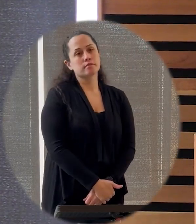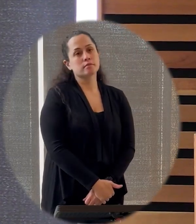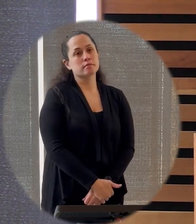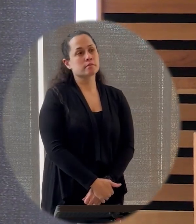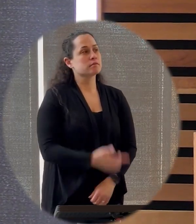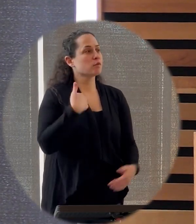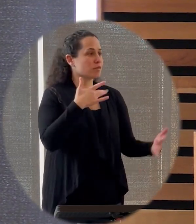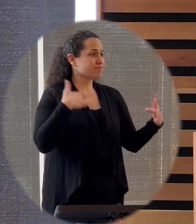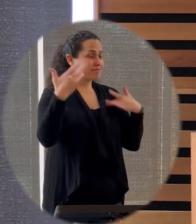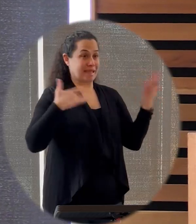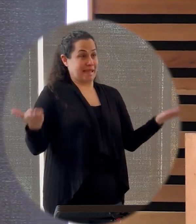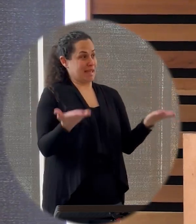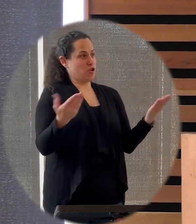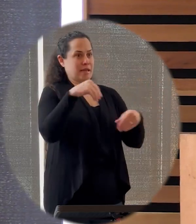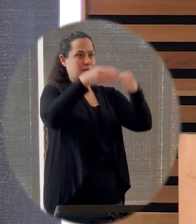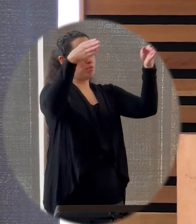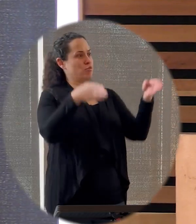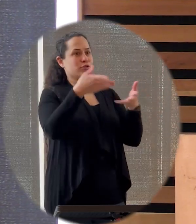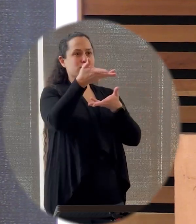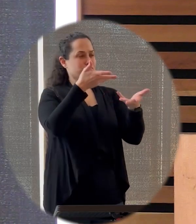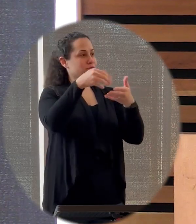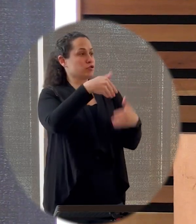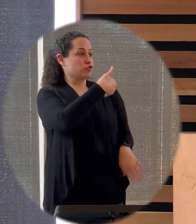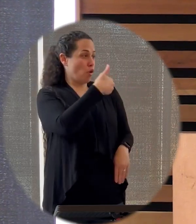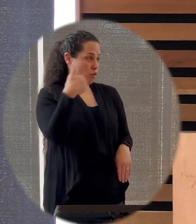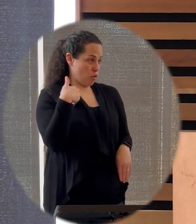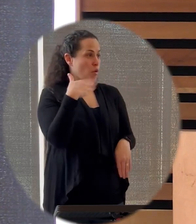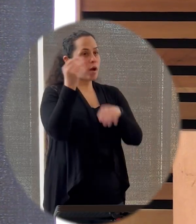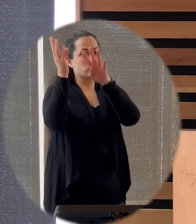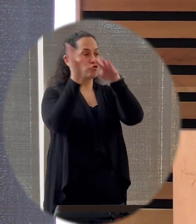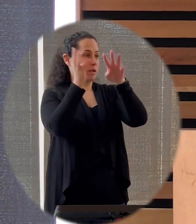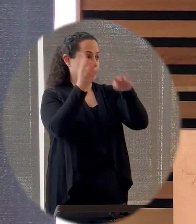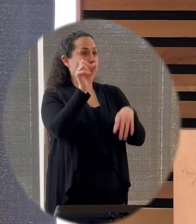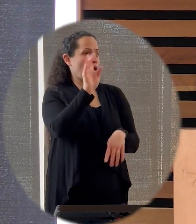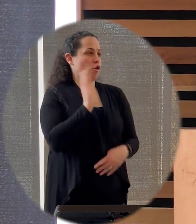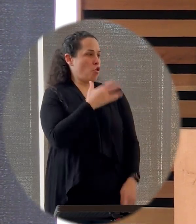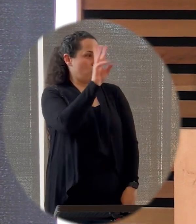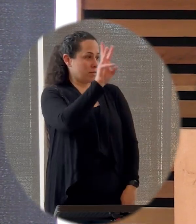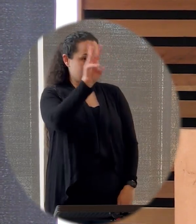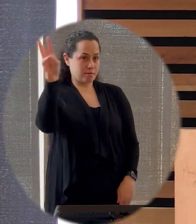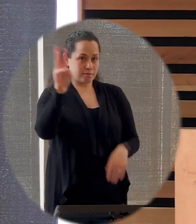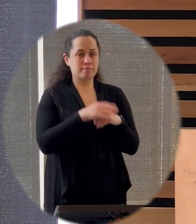We are thrilled to be here in person in Toronto and streaming live at the walrus.ca.